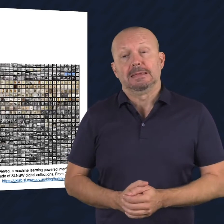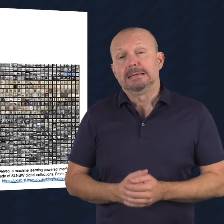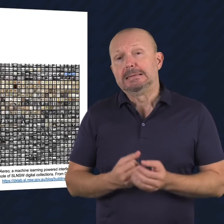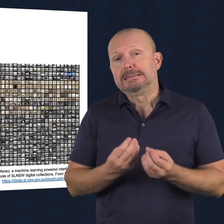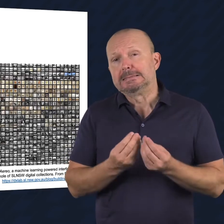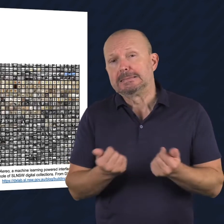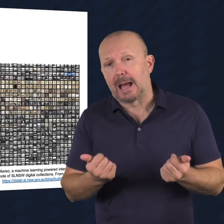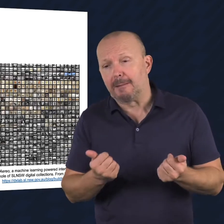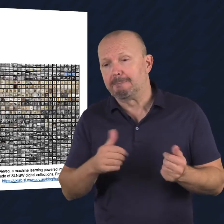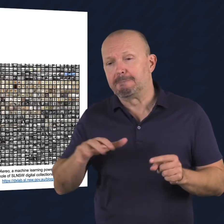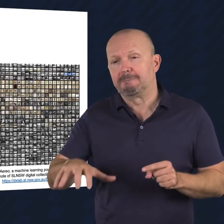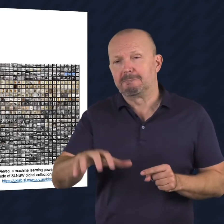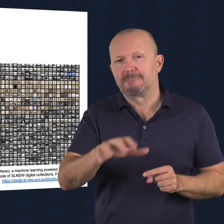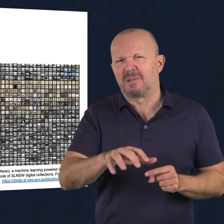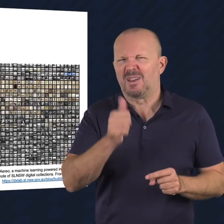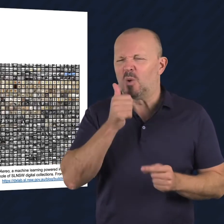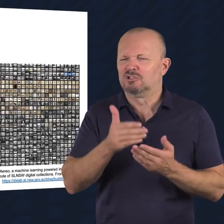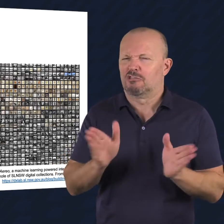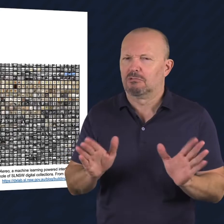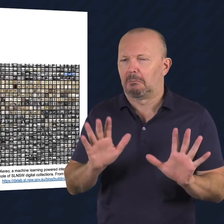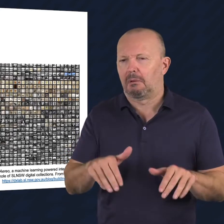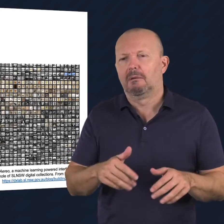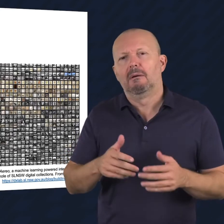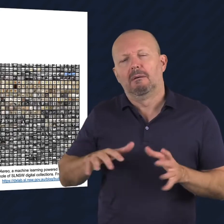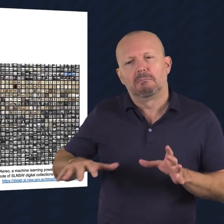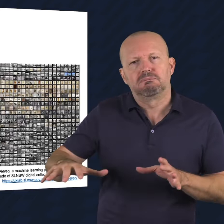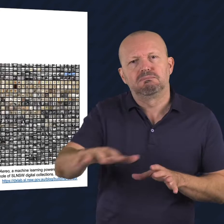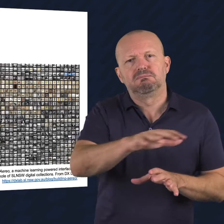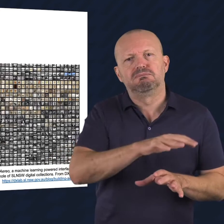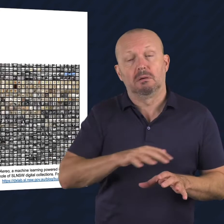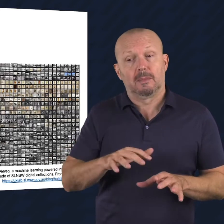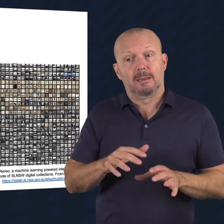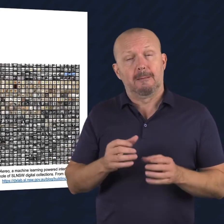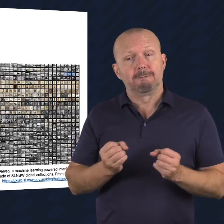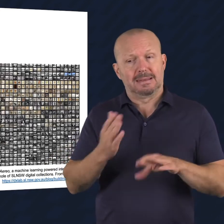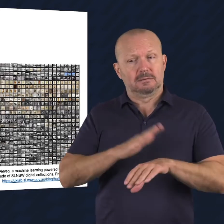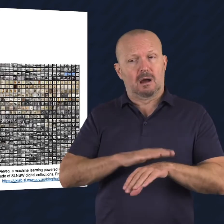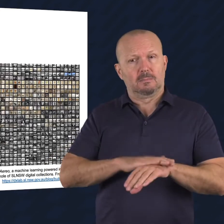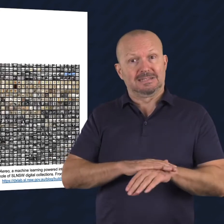In many cases, and I am aware that this is a big generalisation, but in my observation, in many cases,